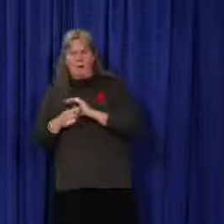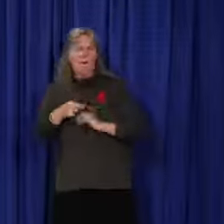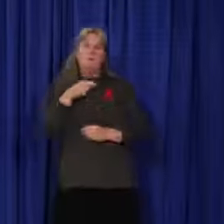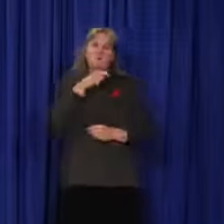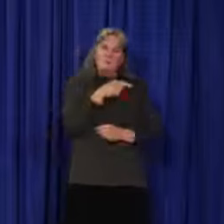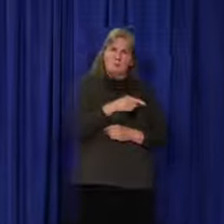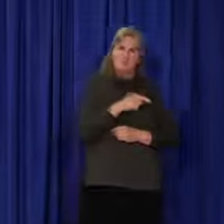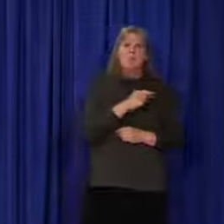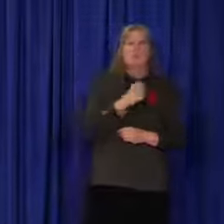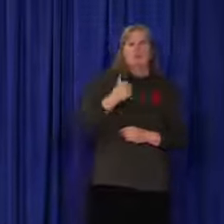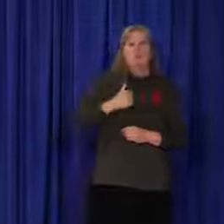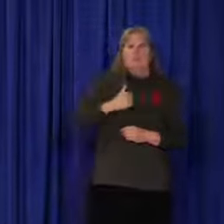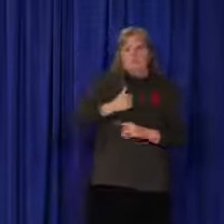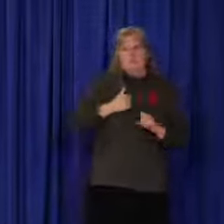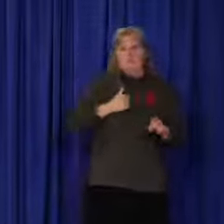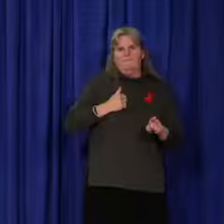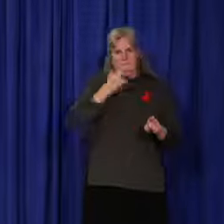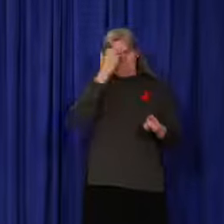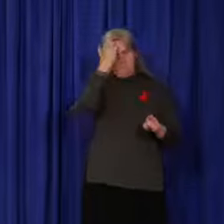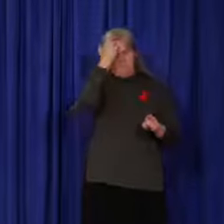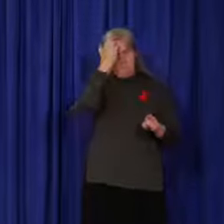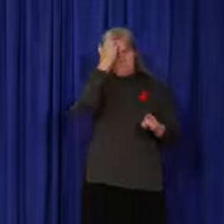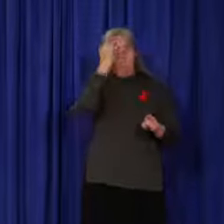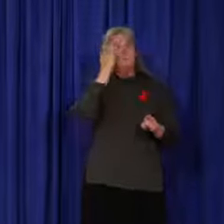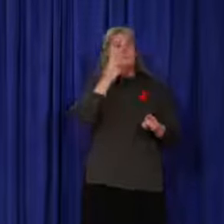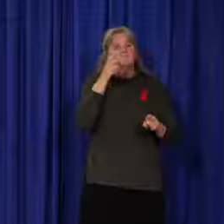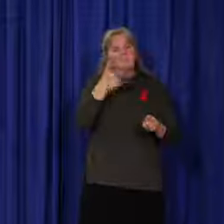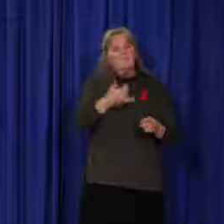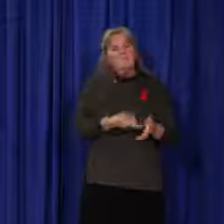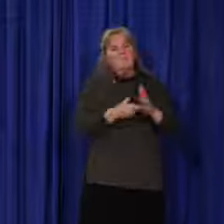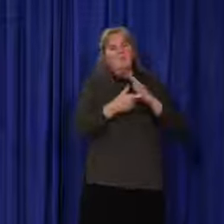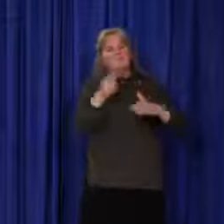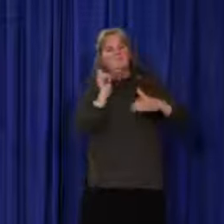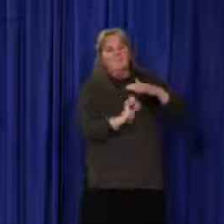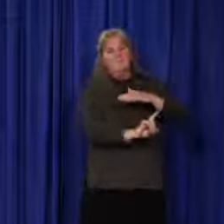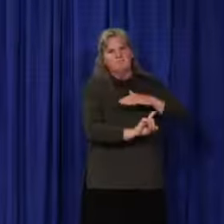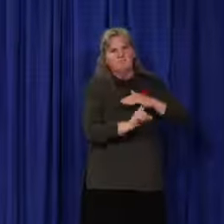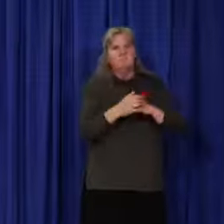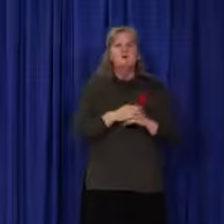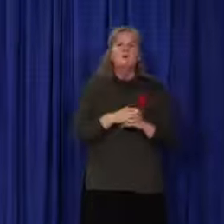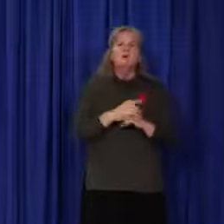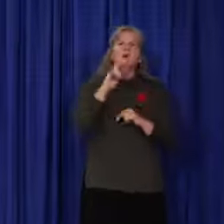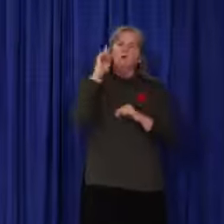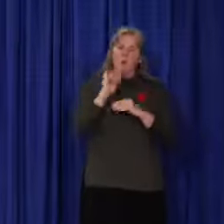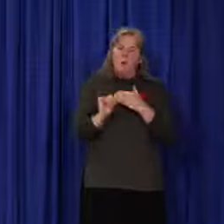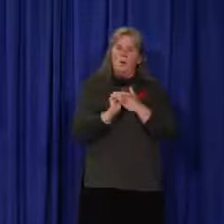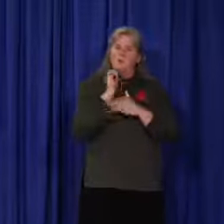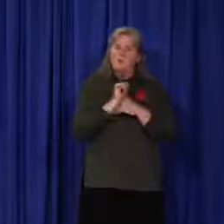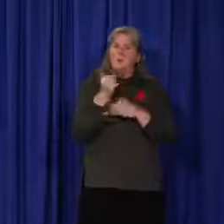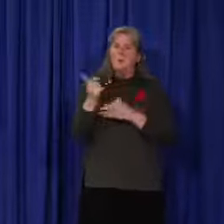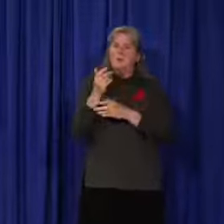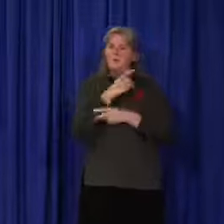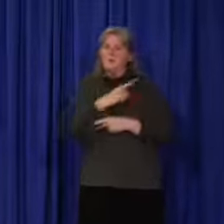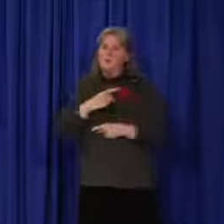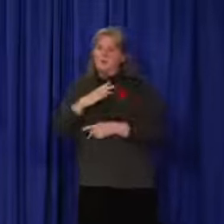or to visit other relatives. Consider how many of your family members are going to work in offices with other people who